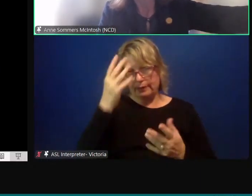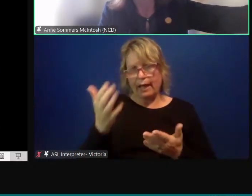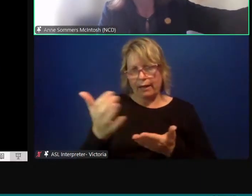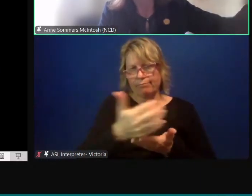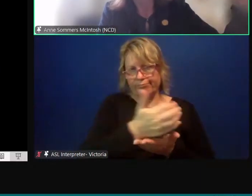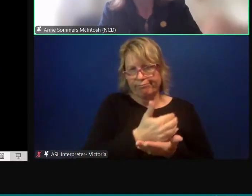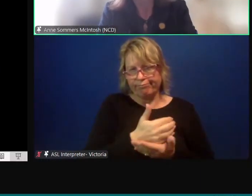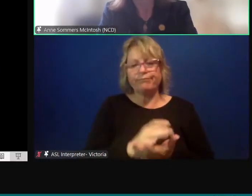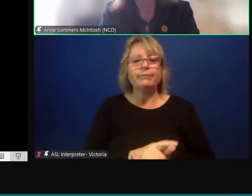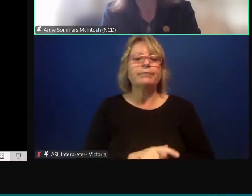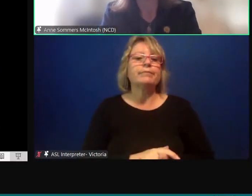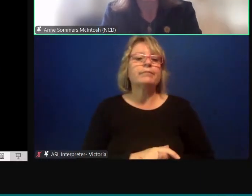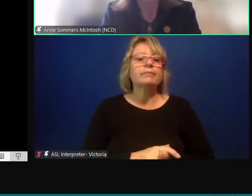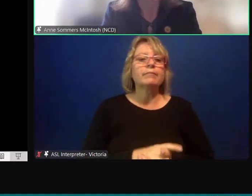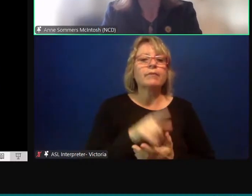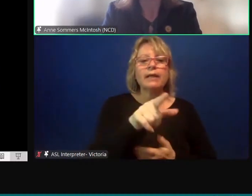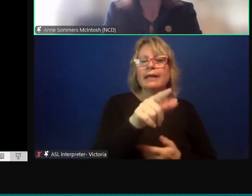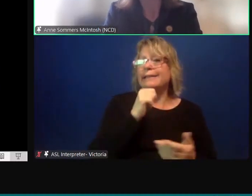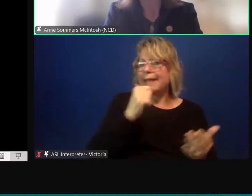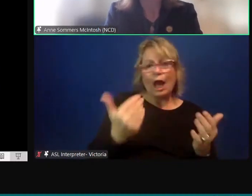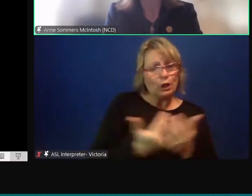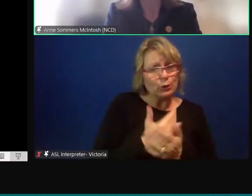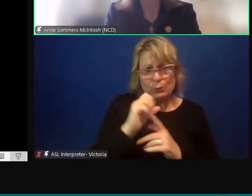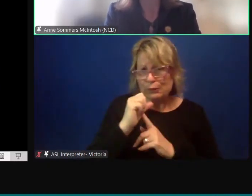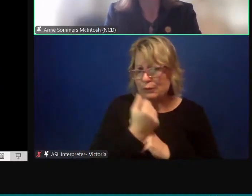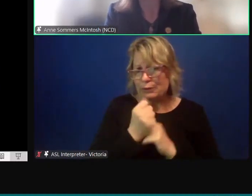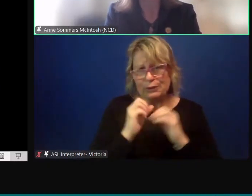of people with disabilities are not new at all, and yet COVID really did help put